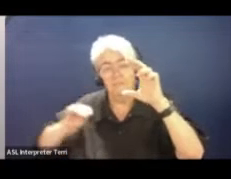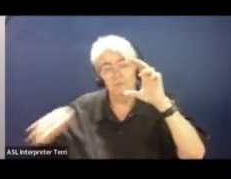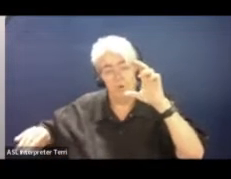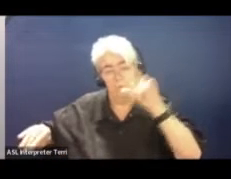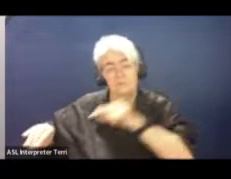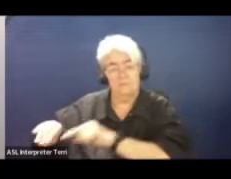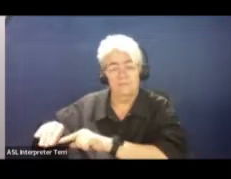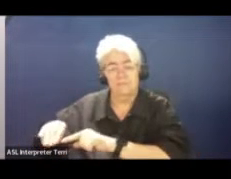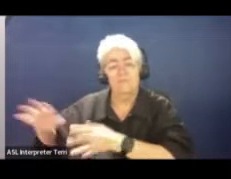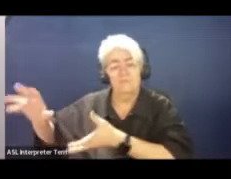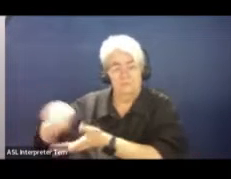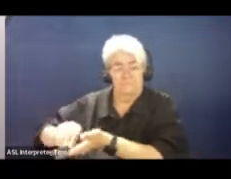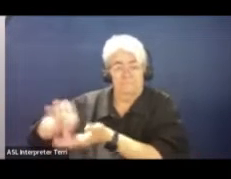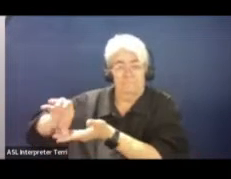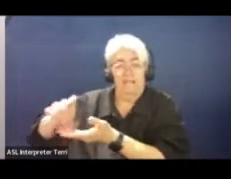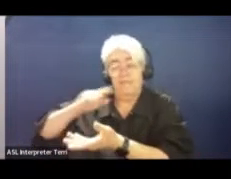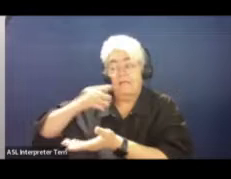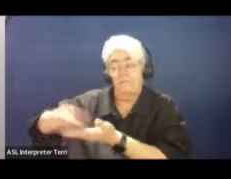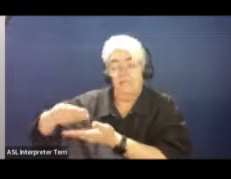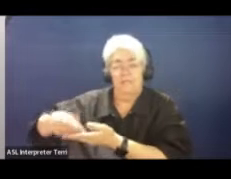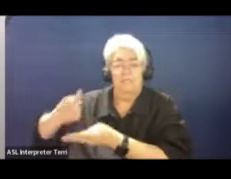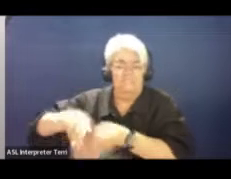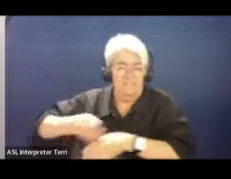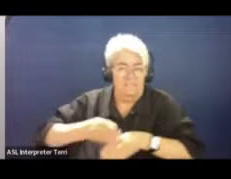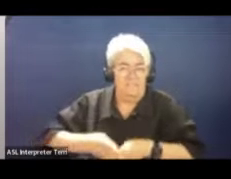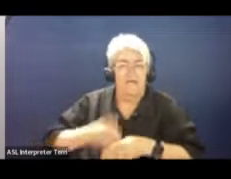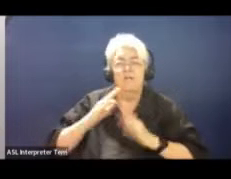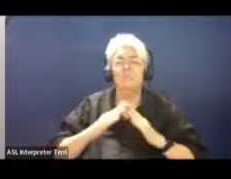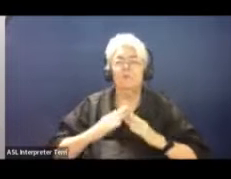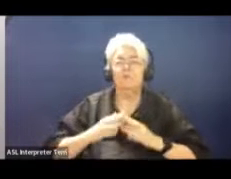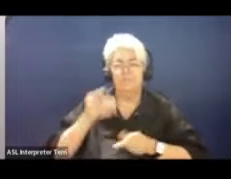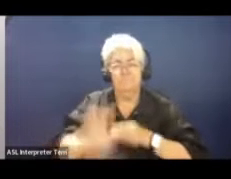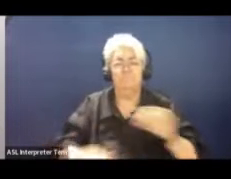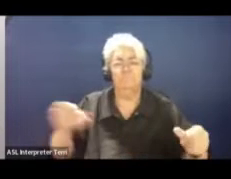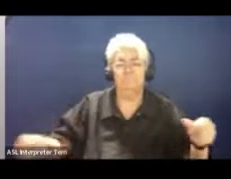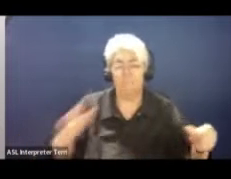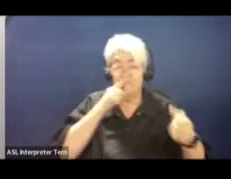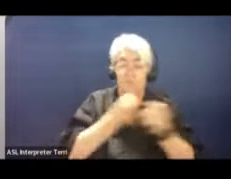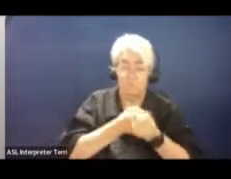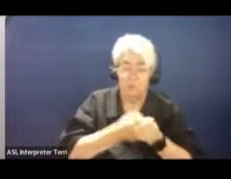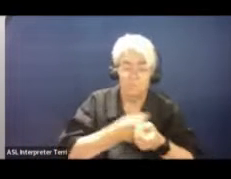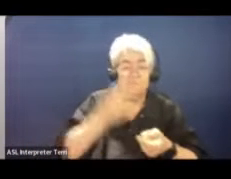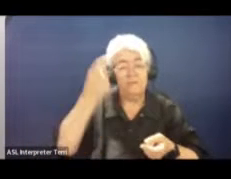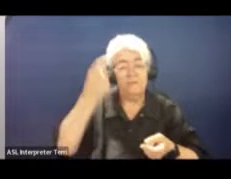community to support in various ways. This support funds, mental health services, suicide